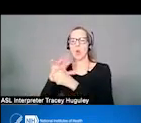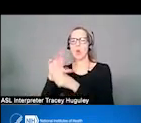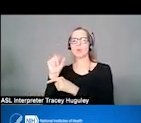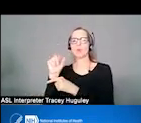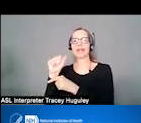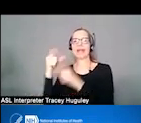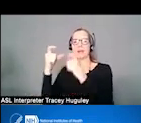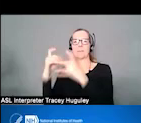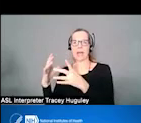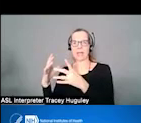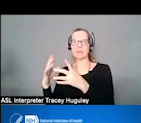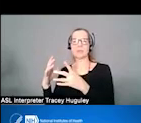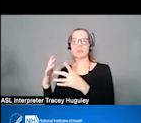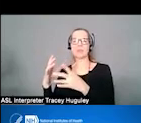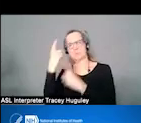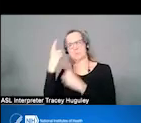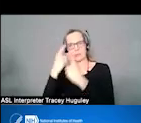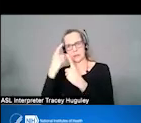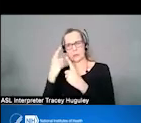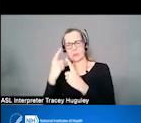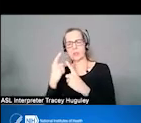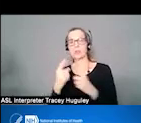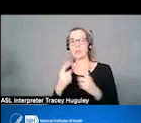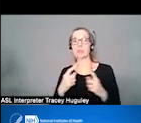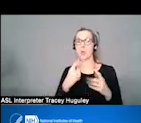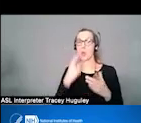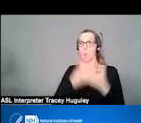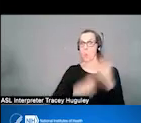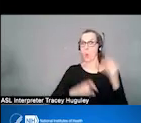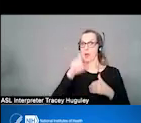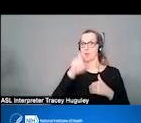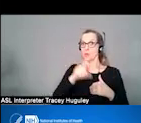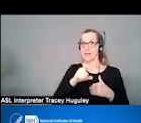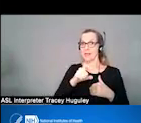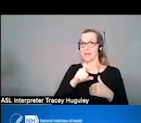so things that are needed to get your data ready to share. In all of these cases,